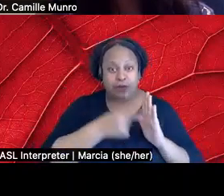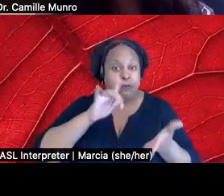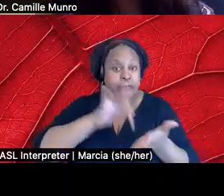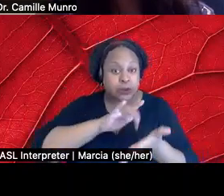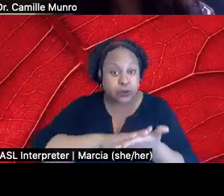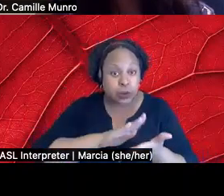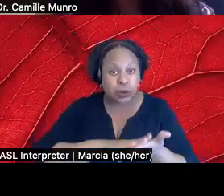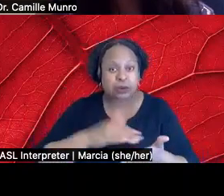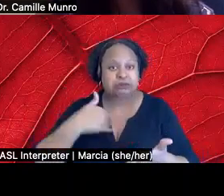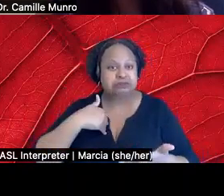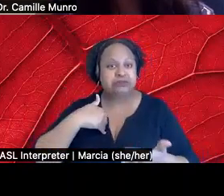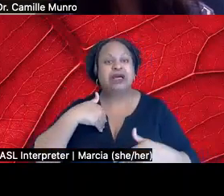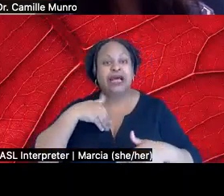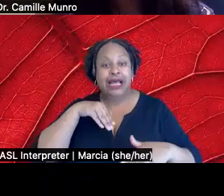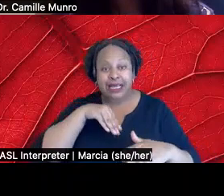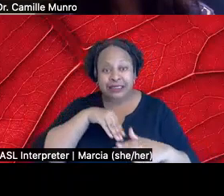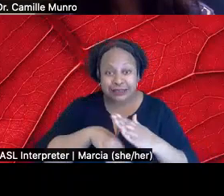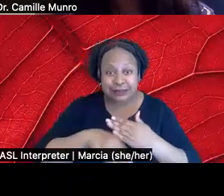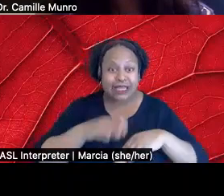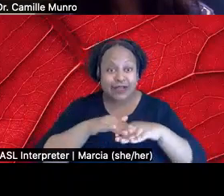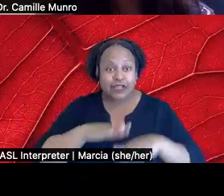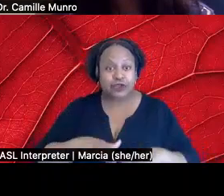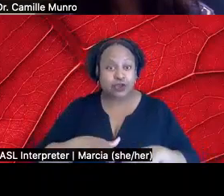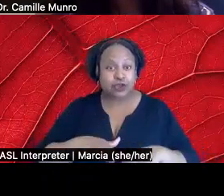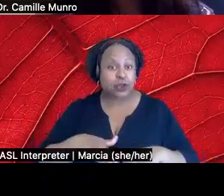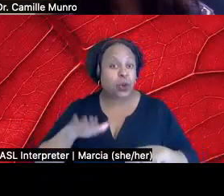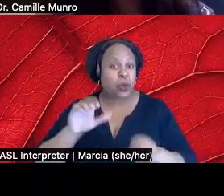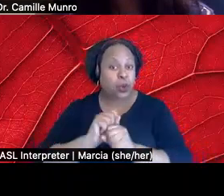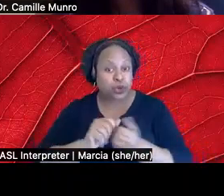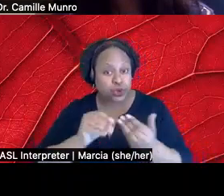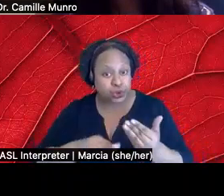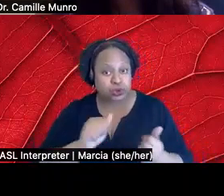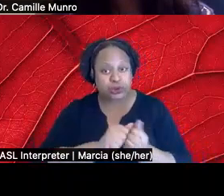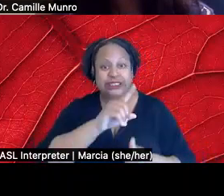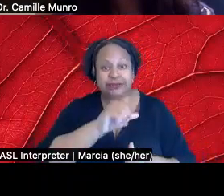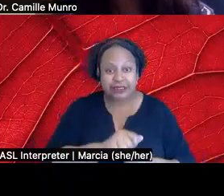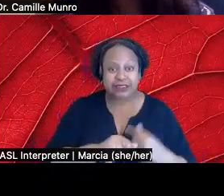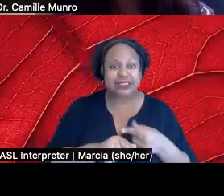They are afraid to take even four courses instead of five to take their program more slowly.